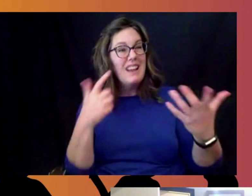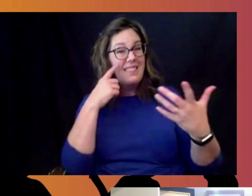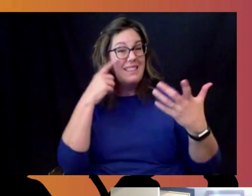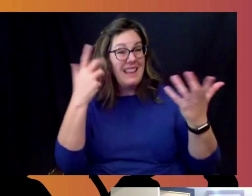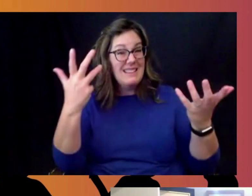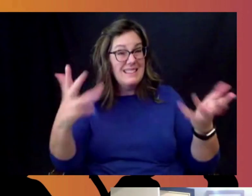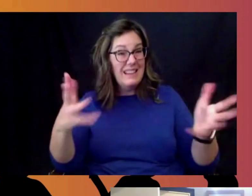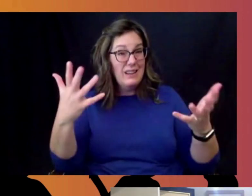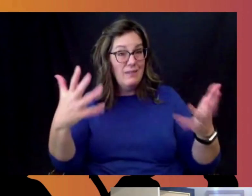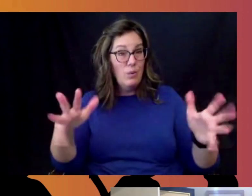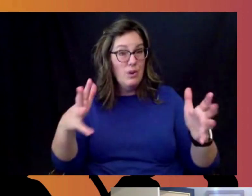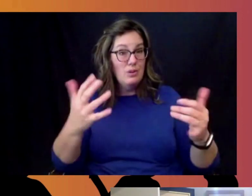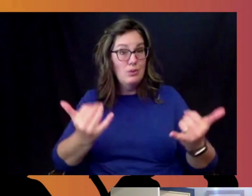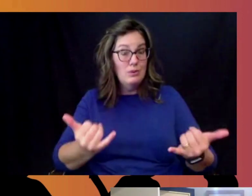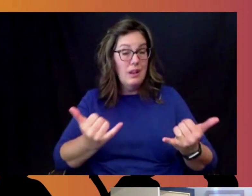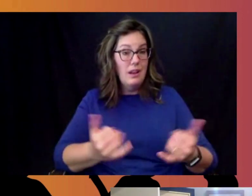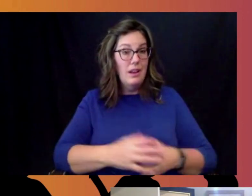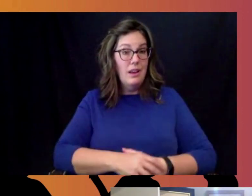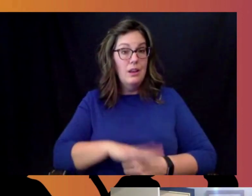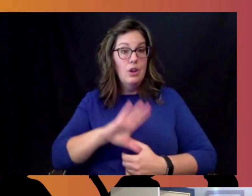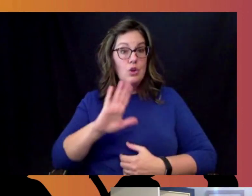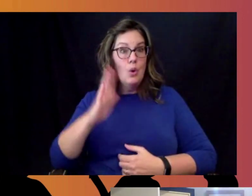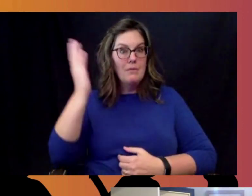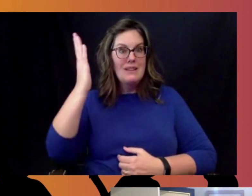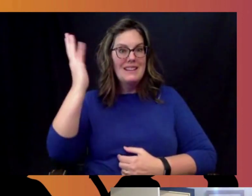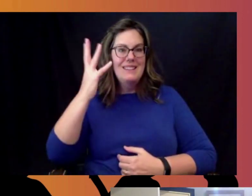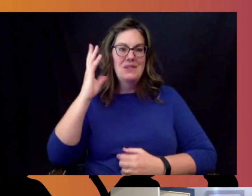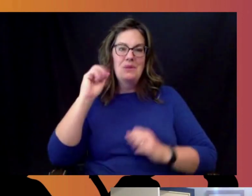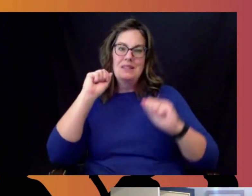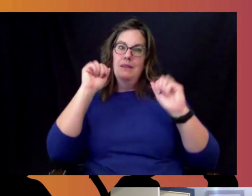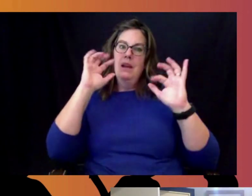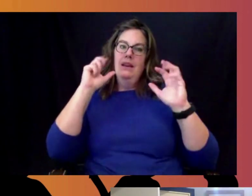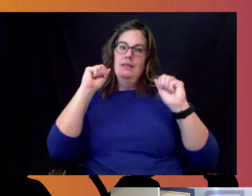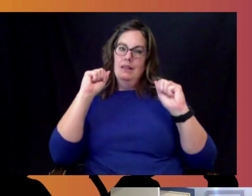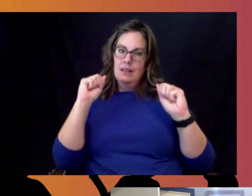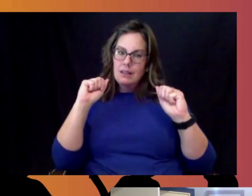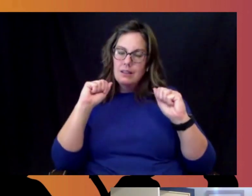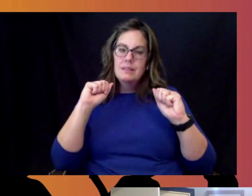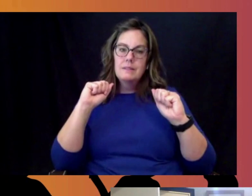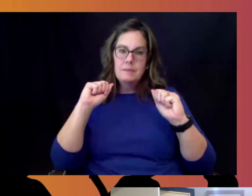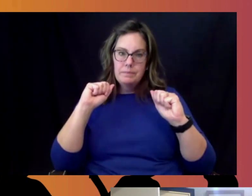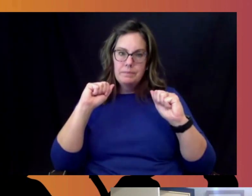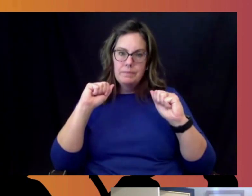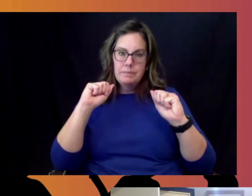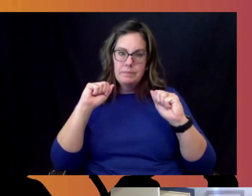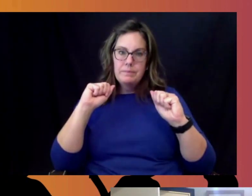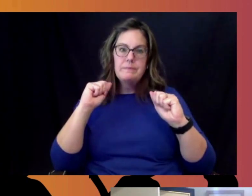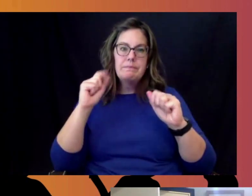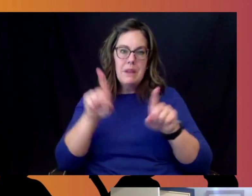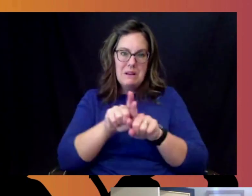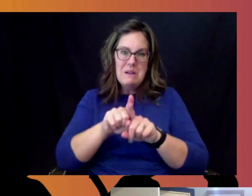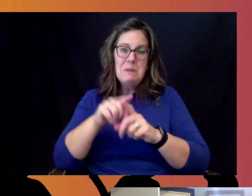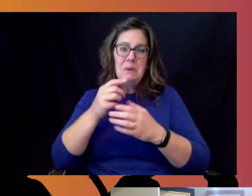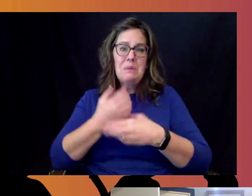um your presentation was amazing like i said it also made me shed a tear um you really got me